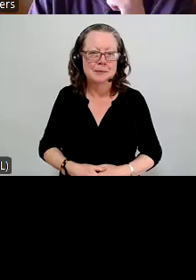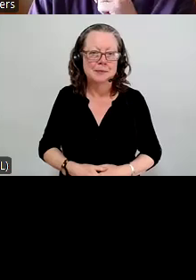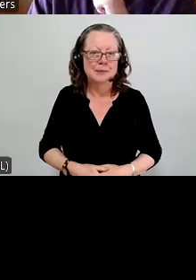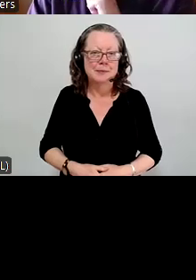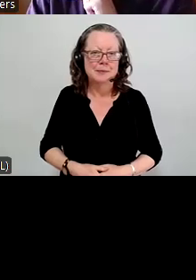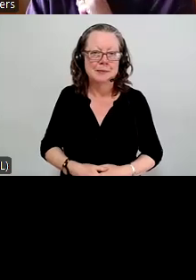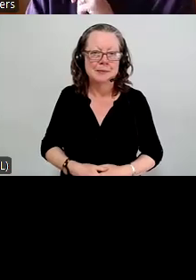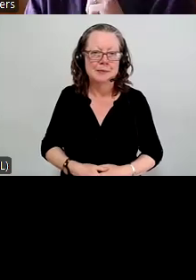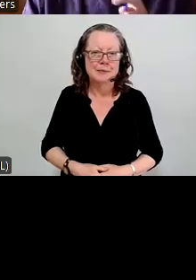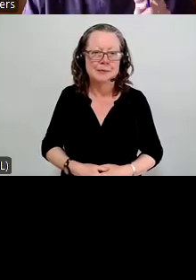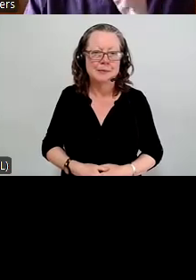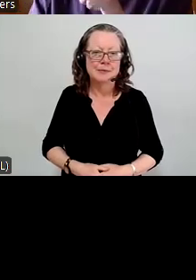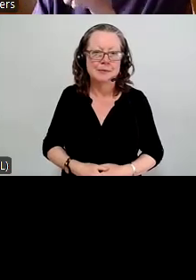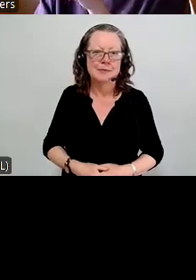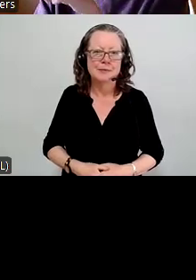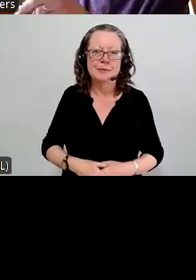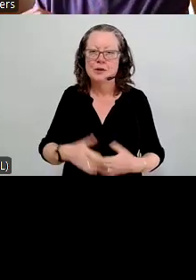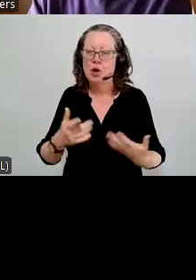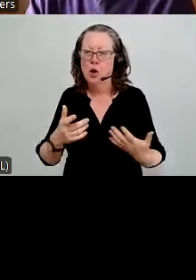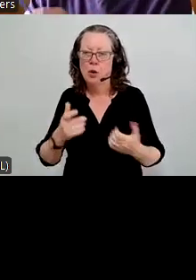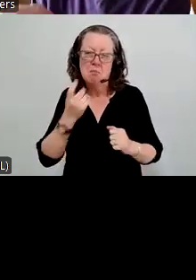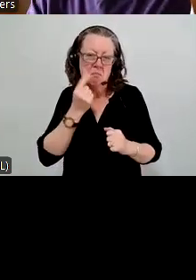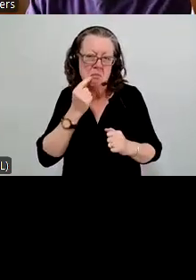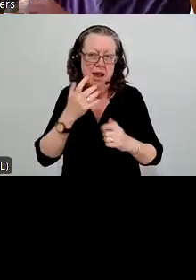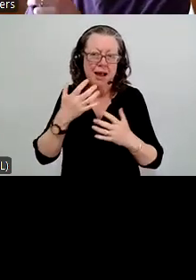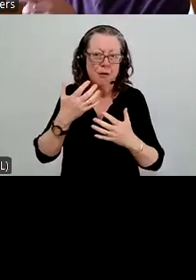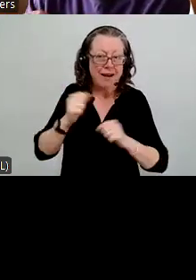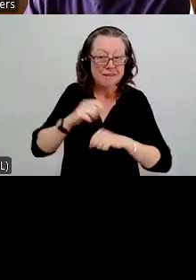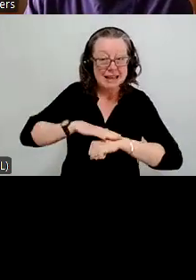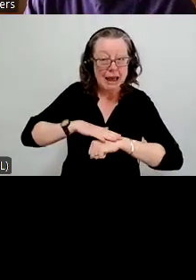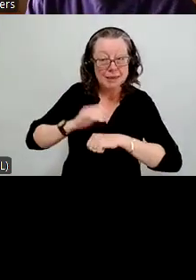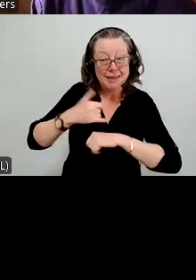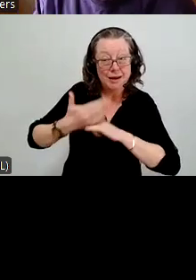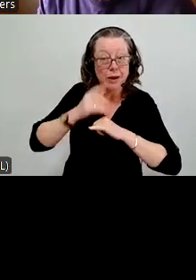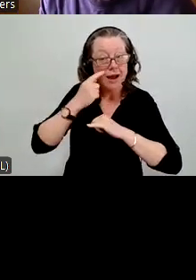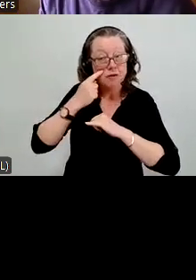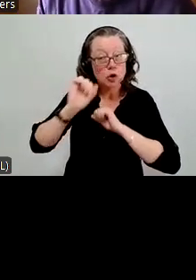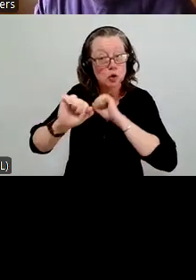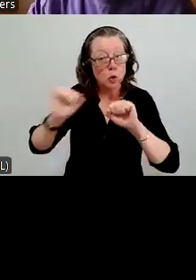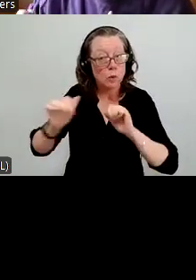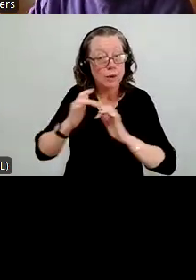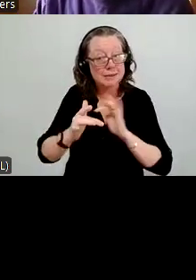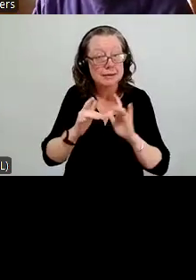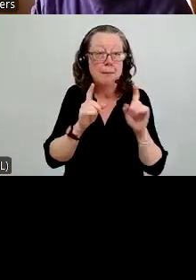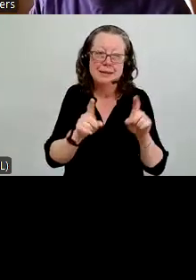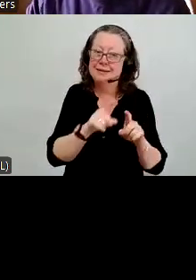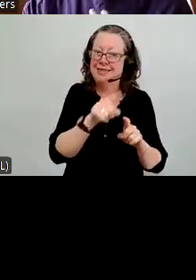so we might come back to this. What this Meta pixel helper does is the same thing as the Google one.